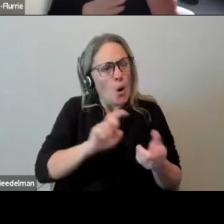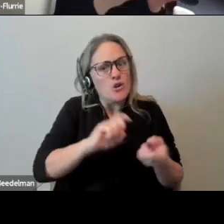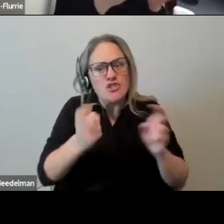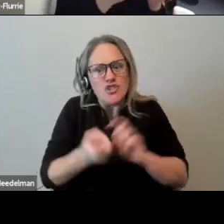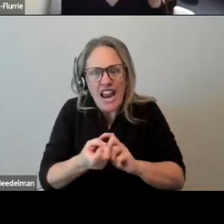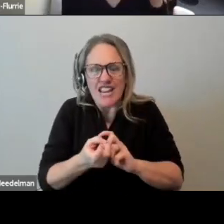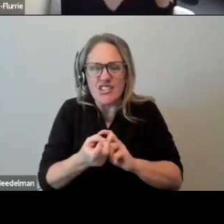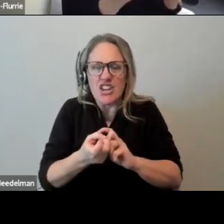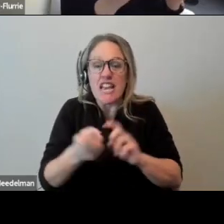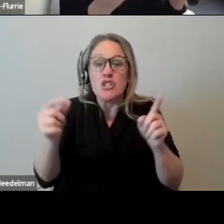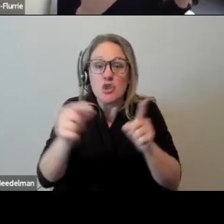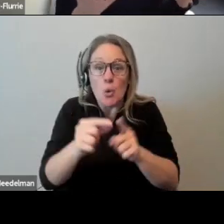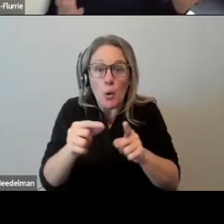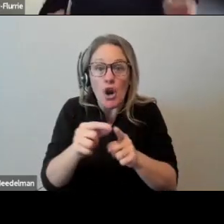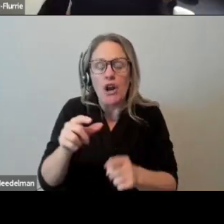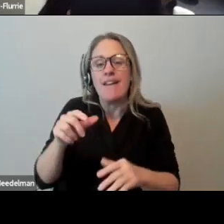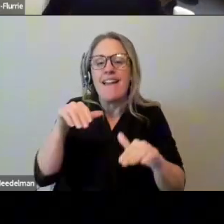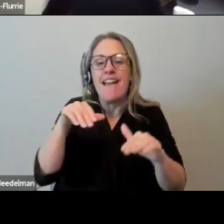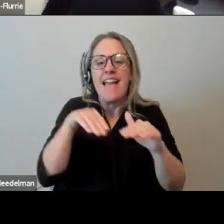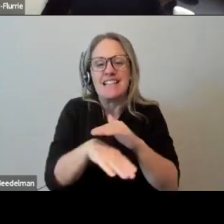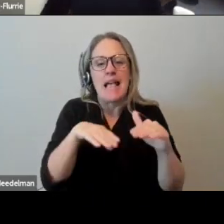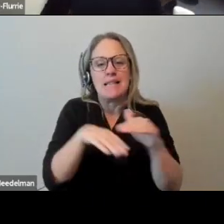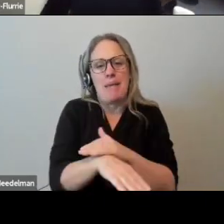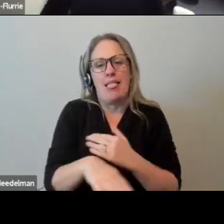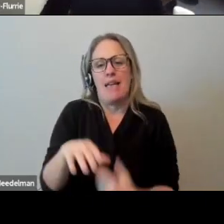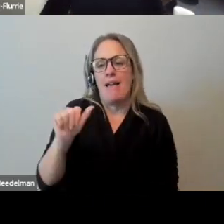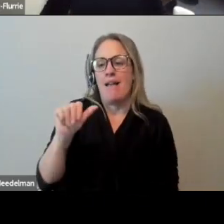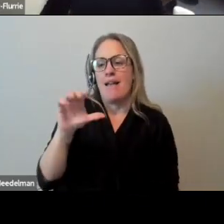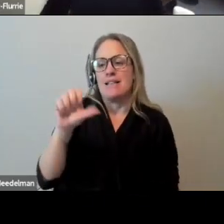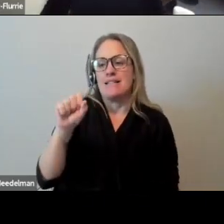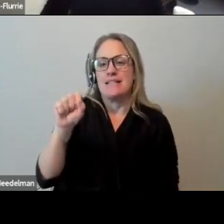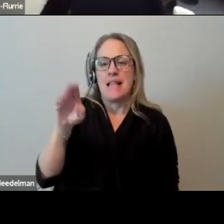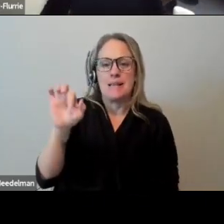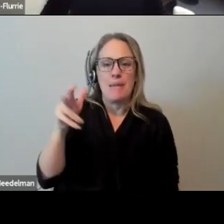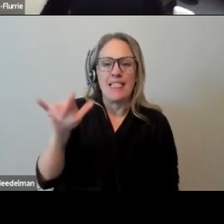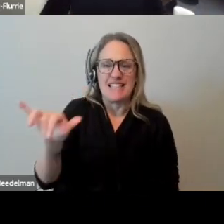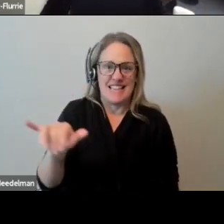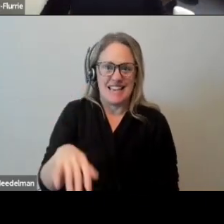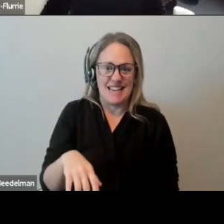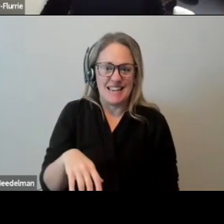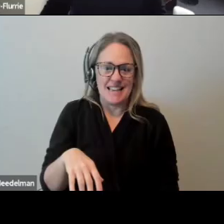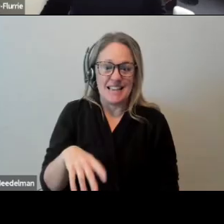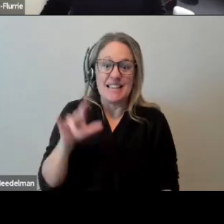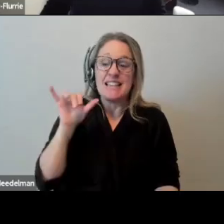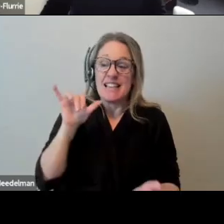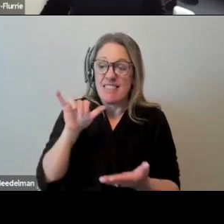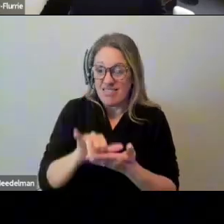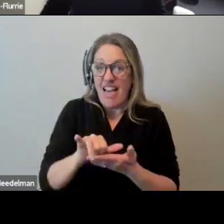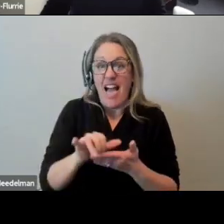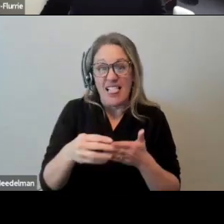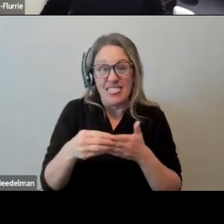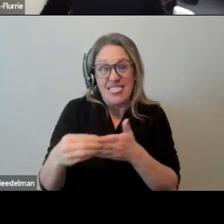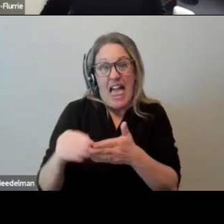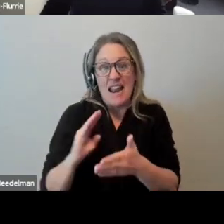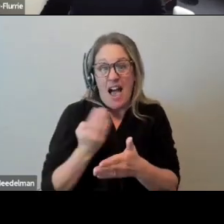How about the word accessibility? Which I know is revolutionary, but that's what led us to changing it in Windows 11.